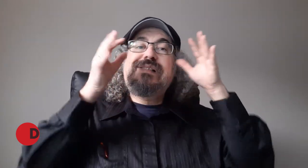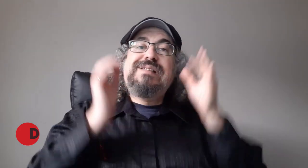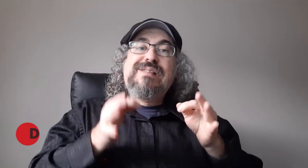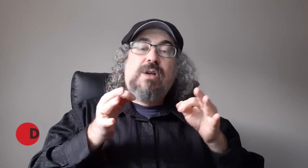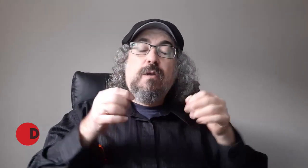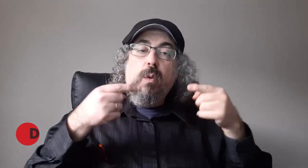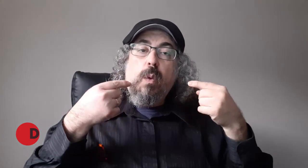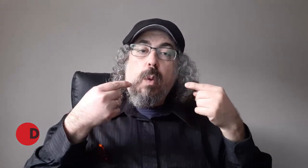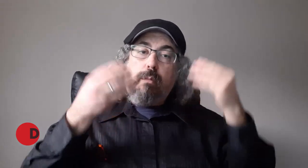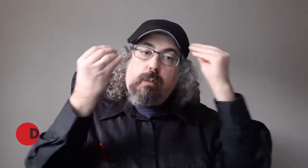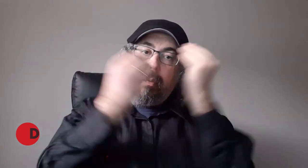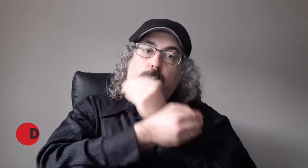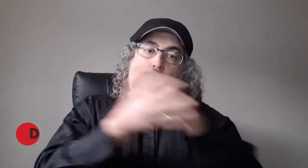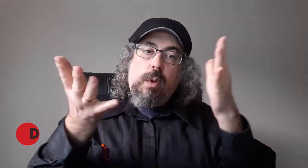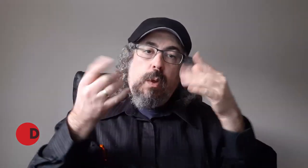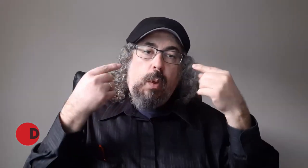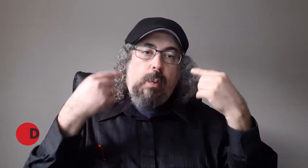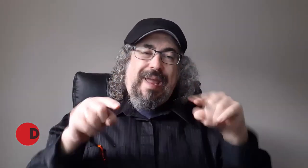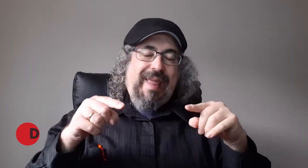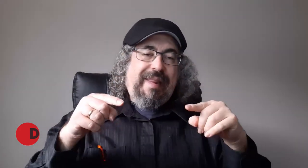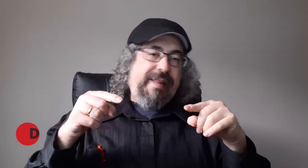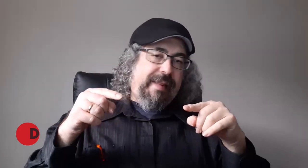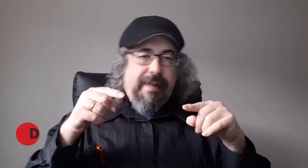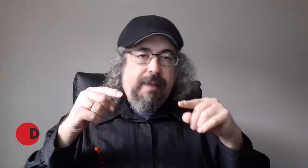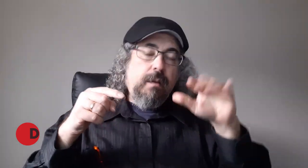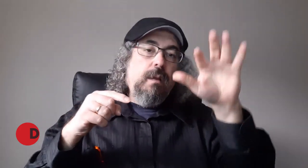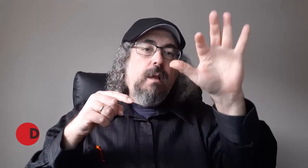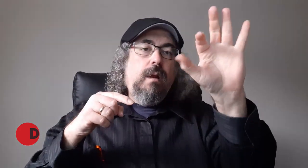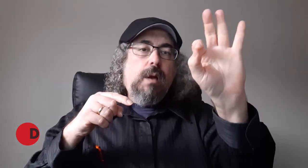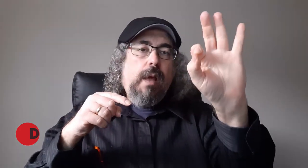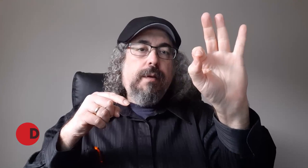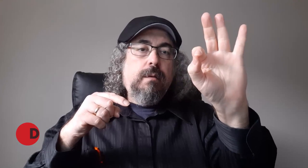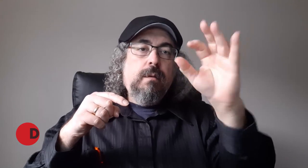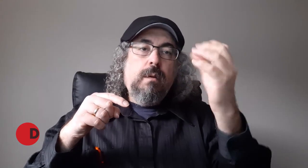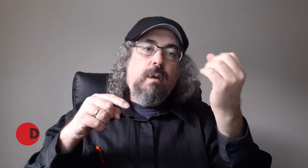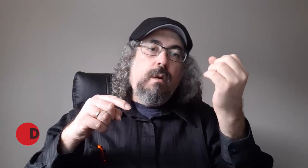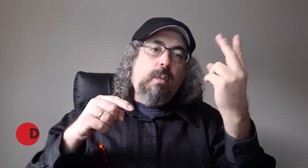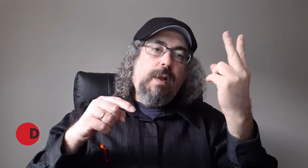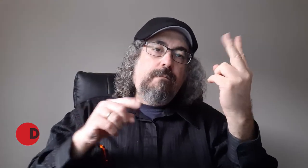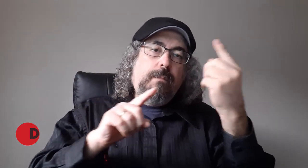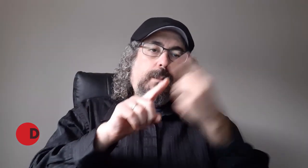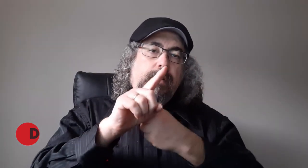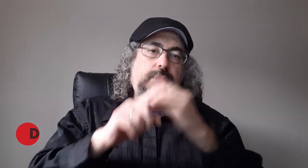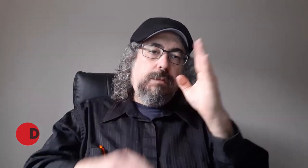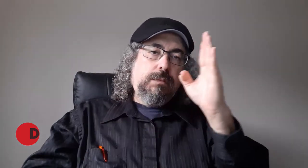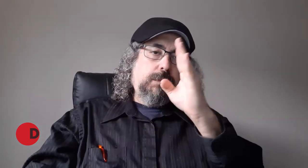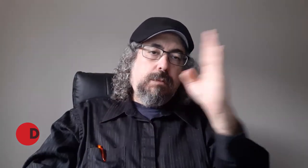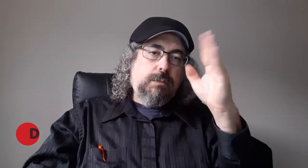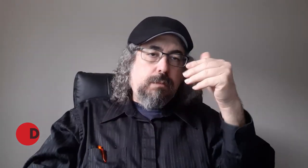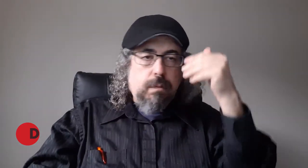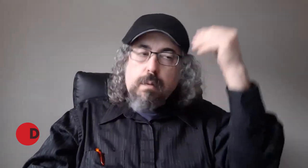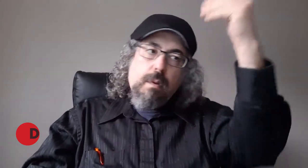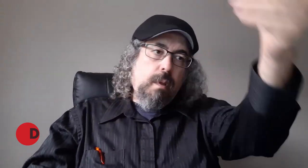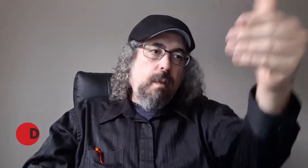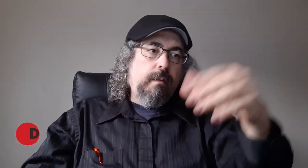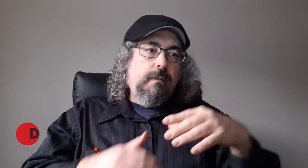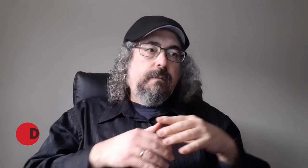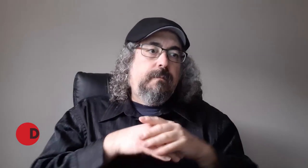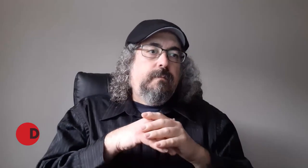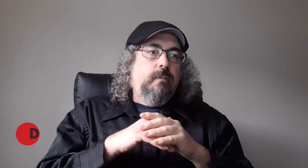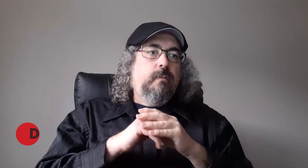probably in about 9 - 12 months.